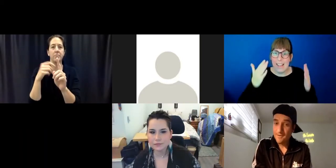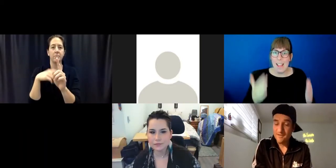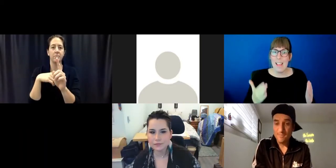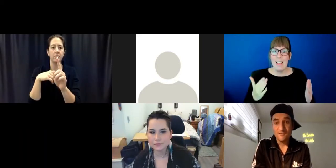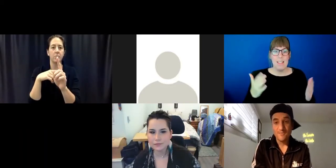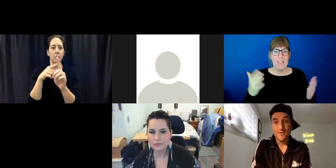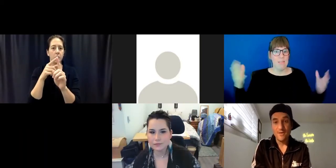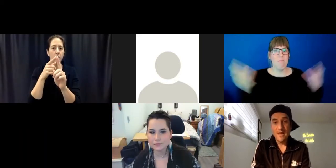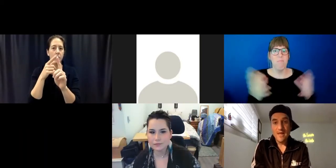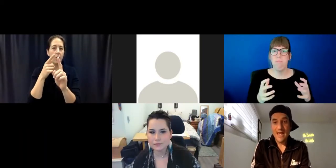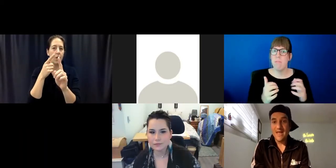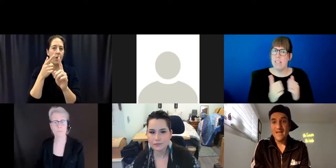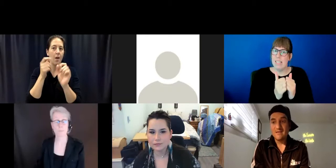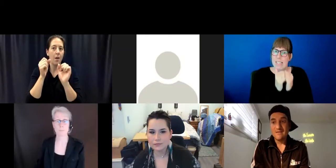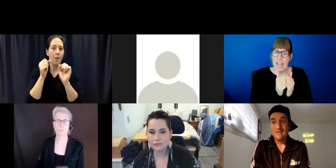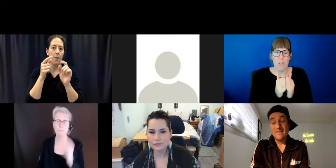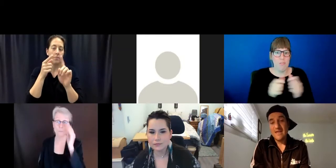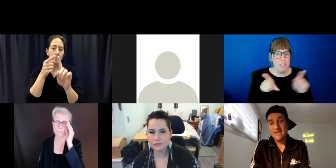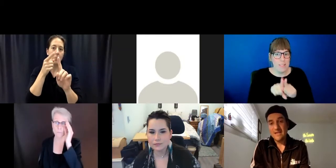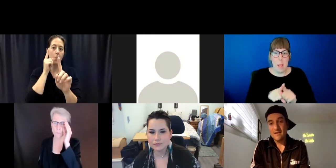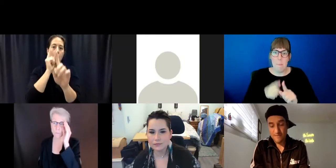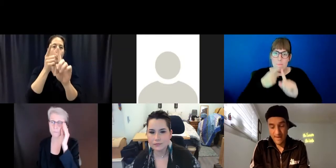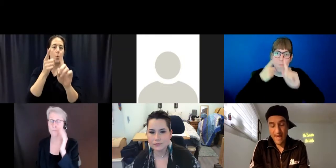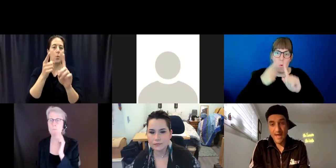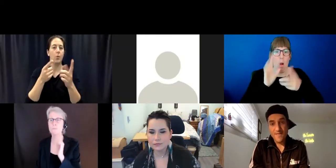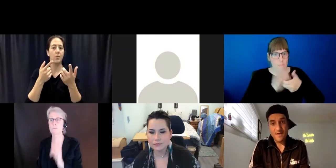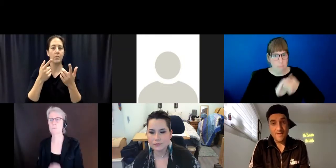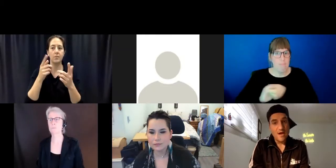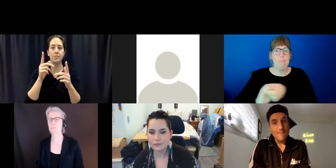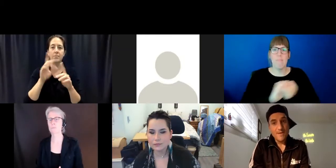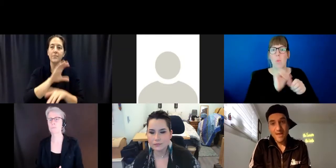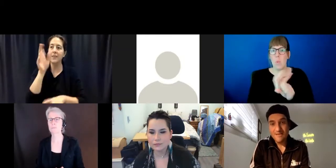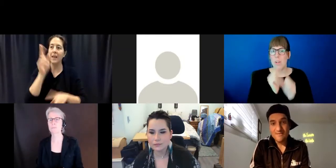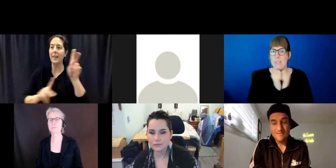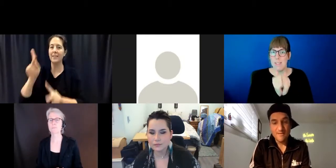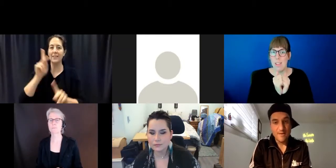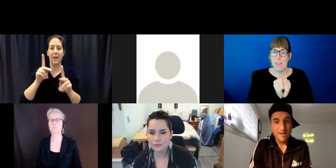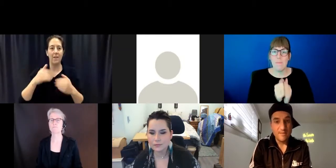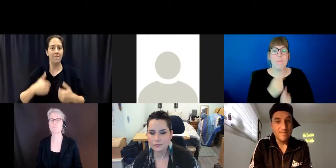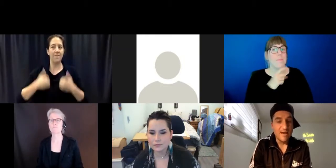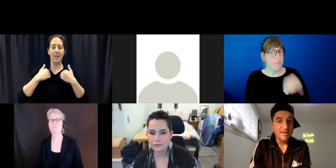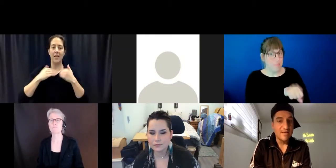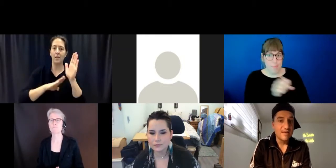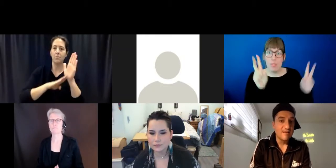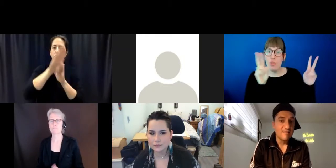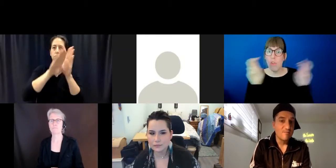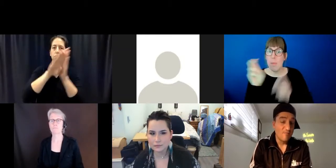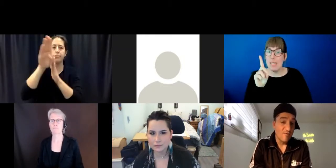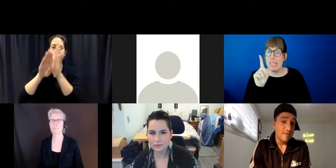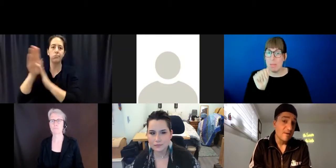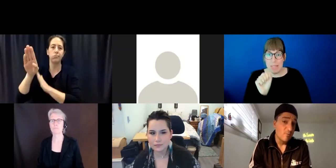AS POSSIBLE. AND THE IDEA IS, YEAH, THE TOPIC IS DISABILITY, BUT THE IDEA IS FOR ME WHAT